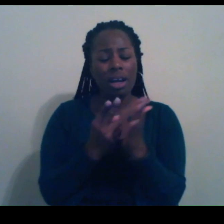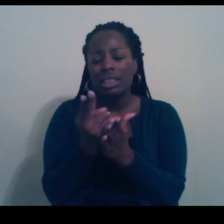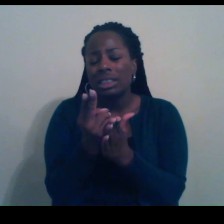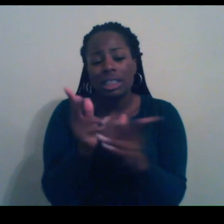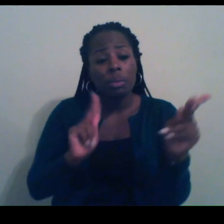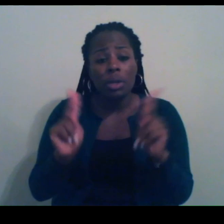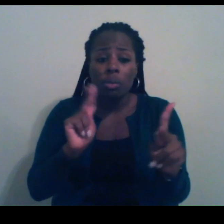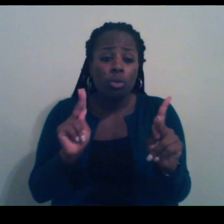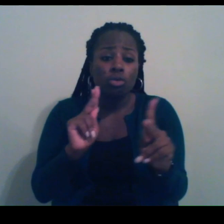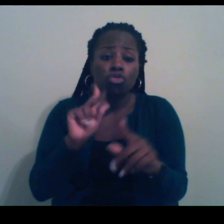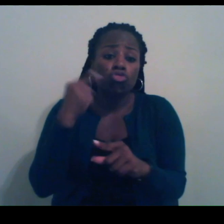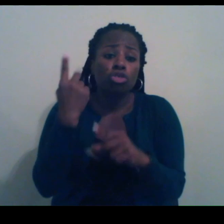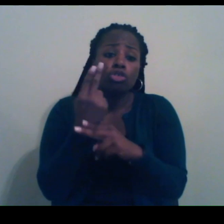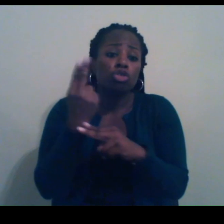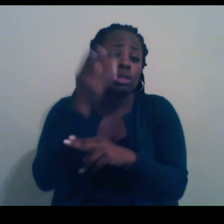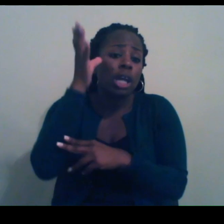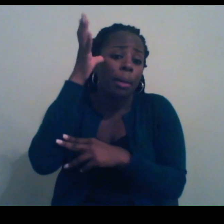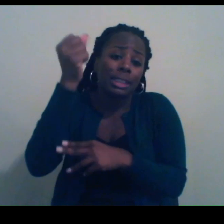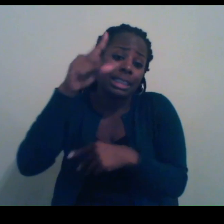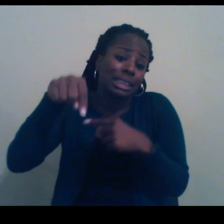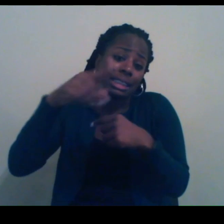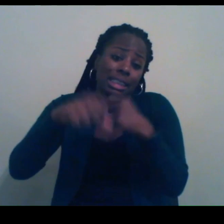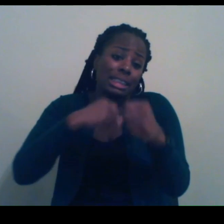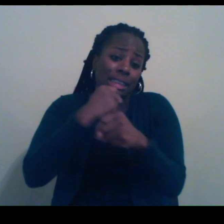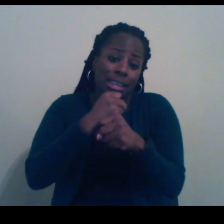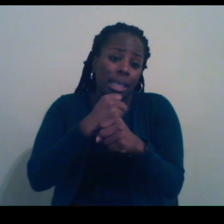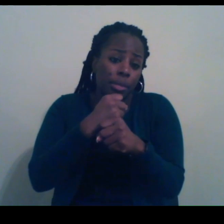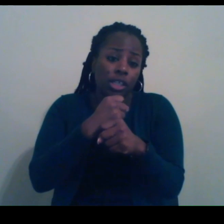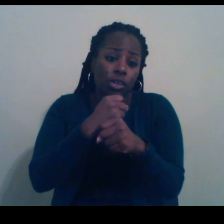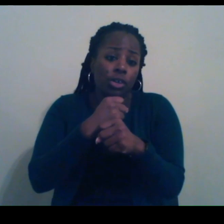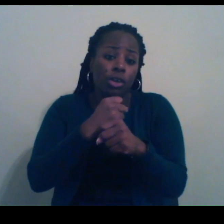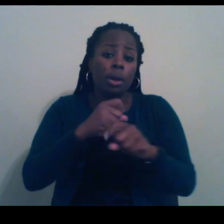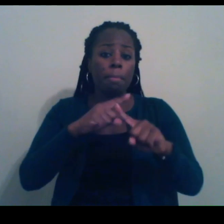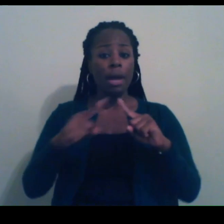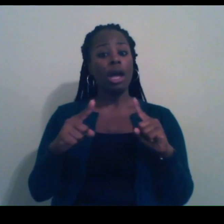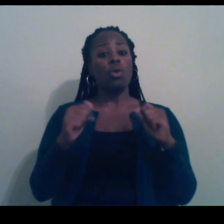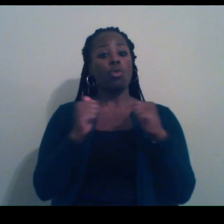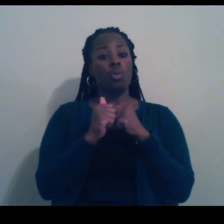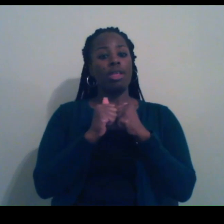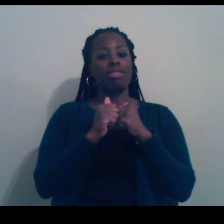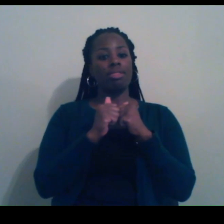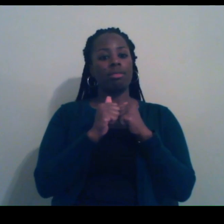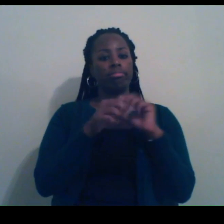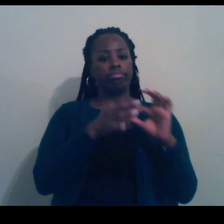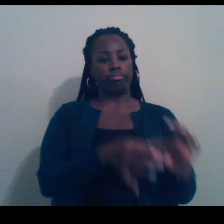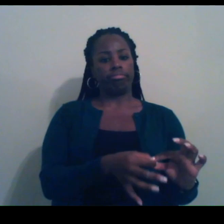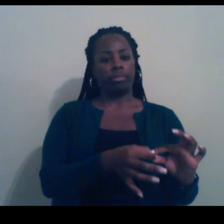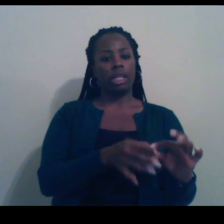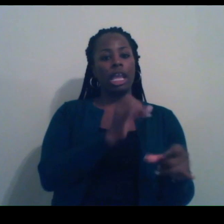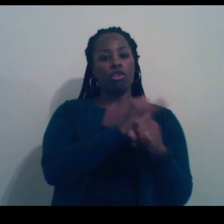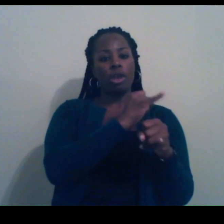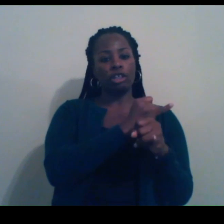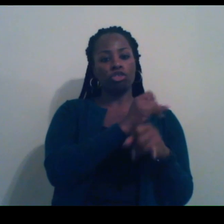of year and but with with regard to international travel let me yield to the expert well